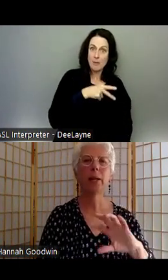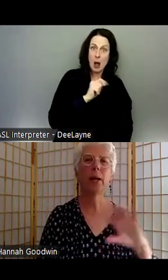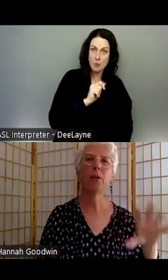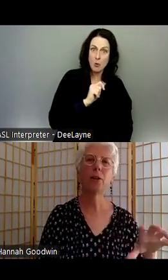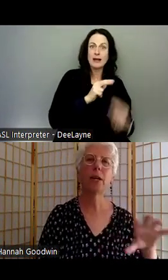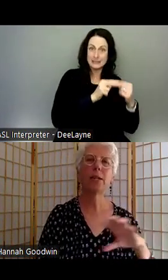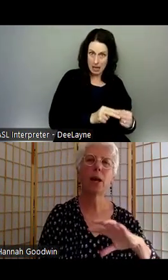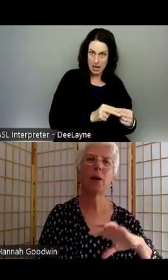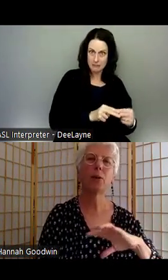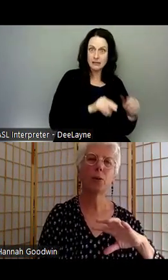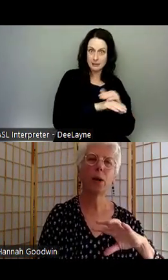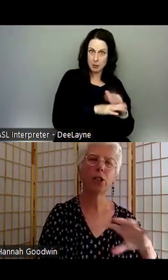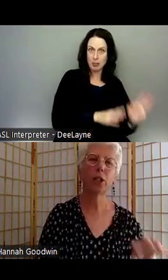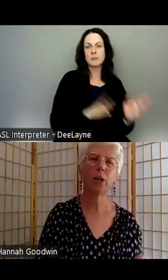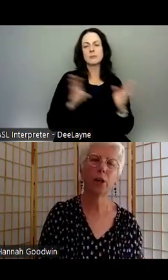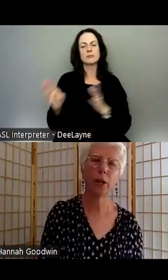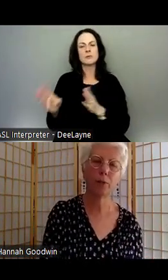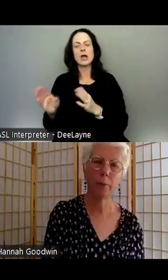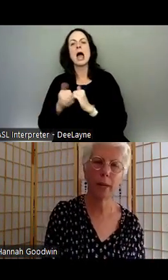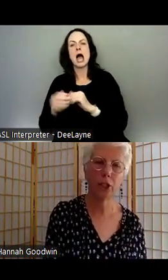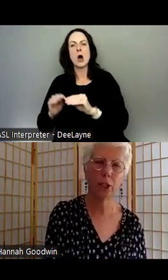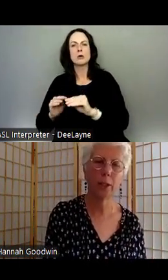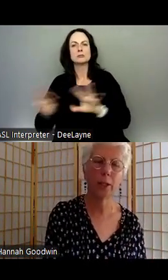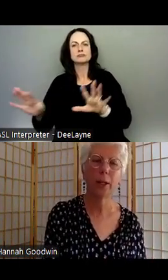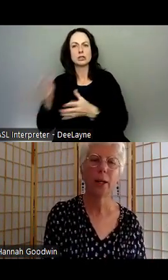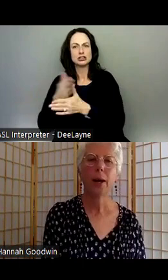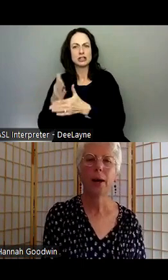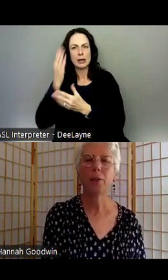and then the other is how you are sharing your information.